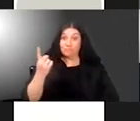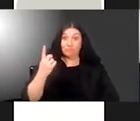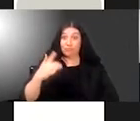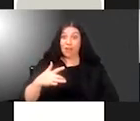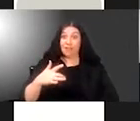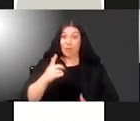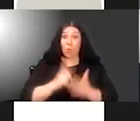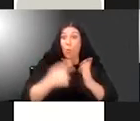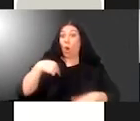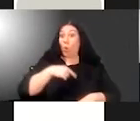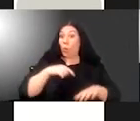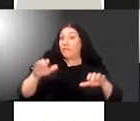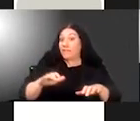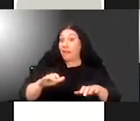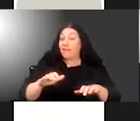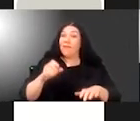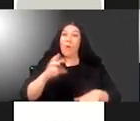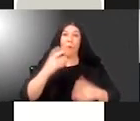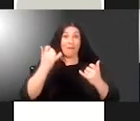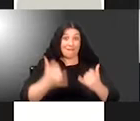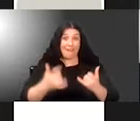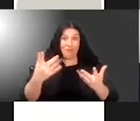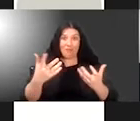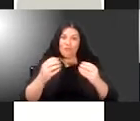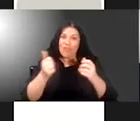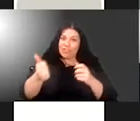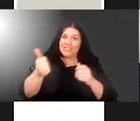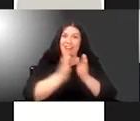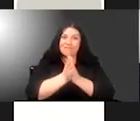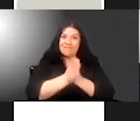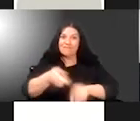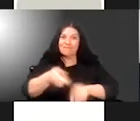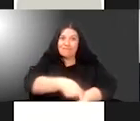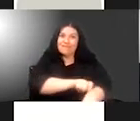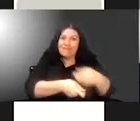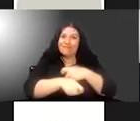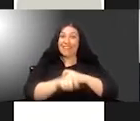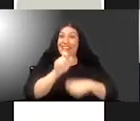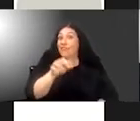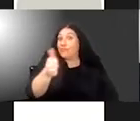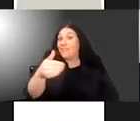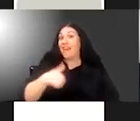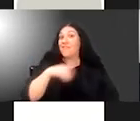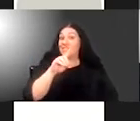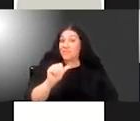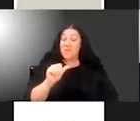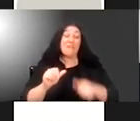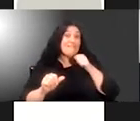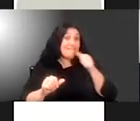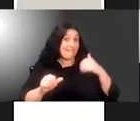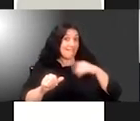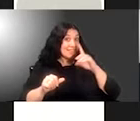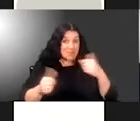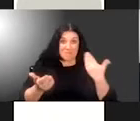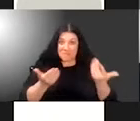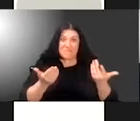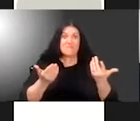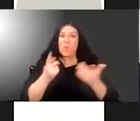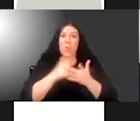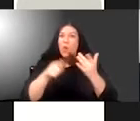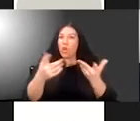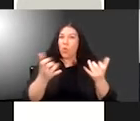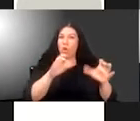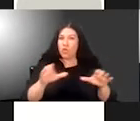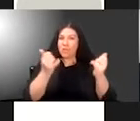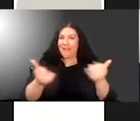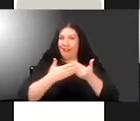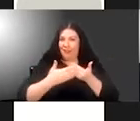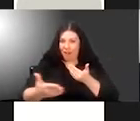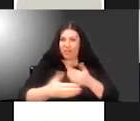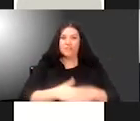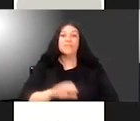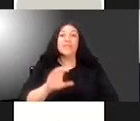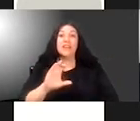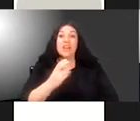Yeah. Thanks, Judy. Shamane in Texas wants to know where you see our movement going today? Judy.